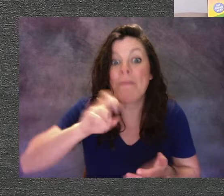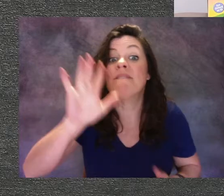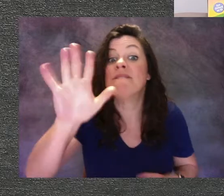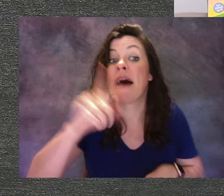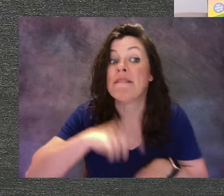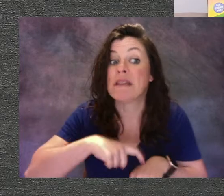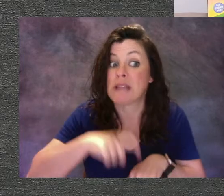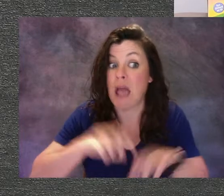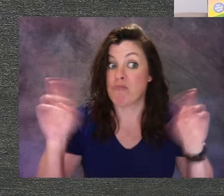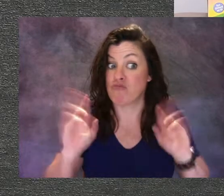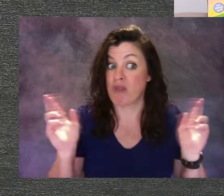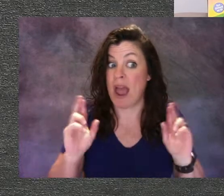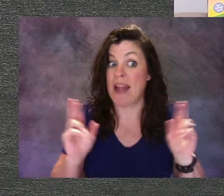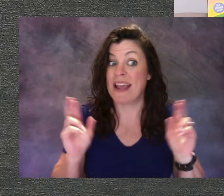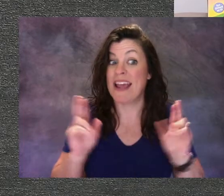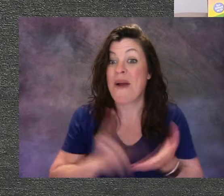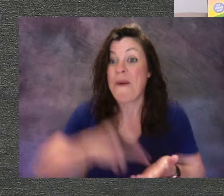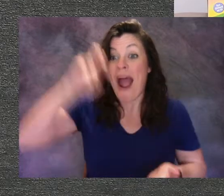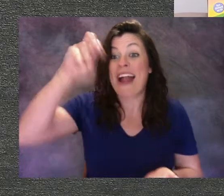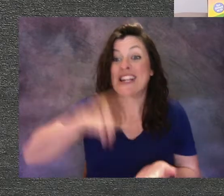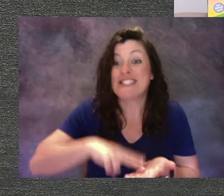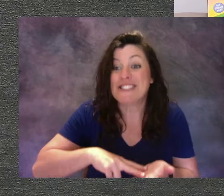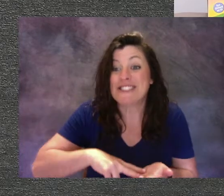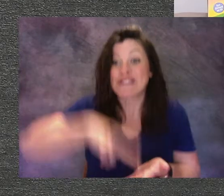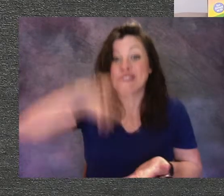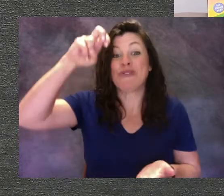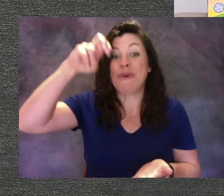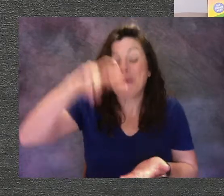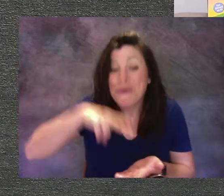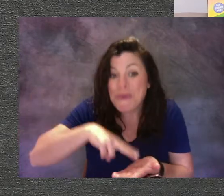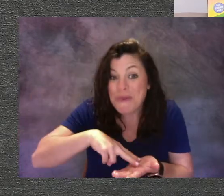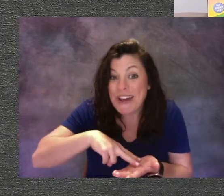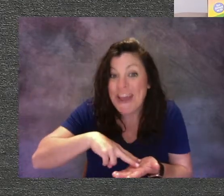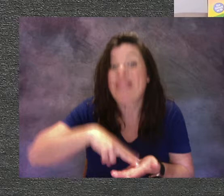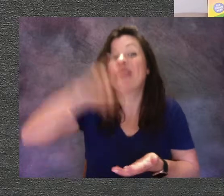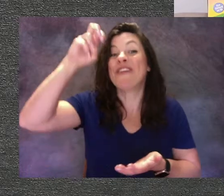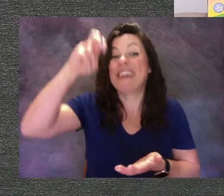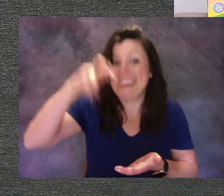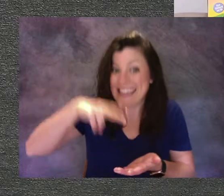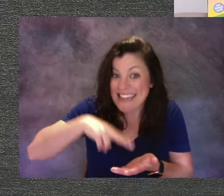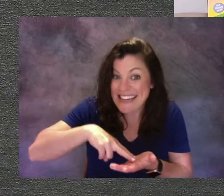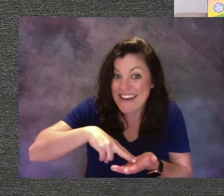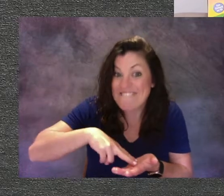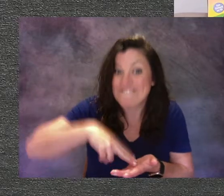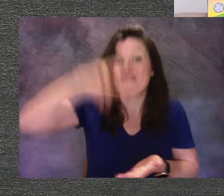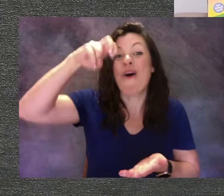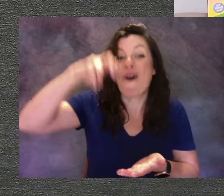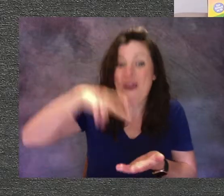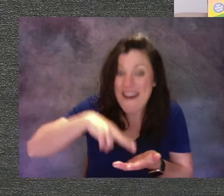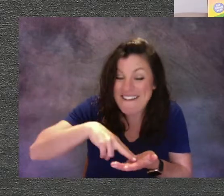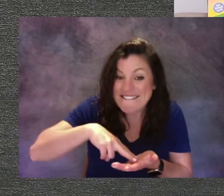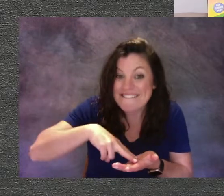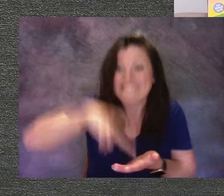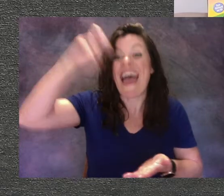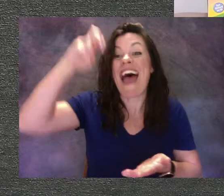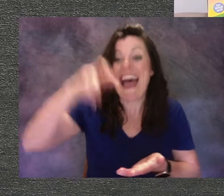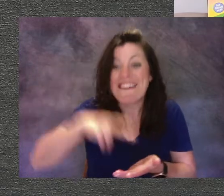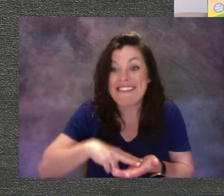Ready? As high as you can, ready? One, two, three, four, five.